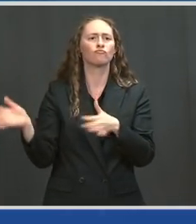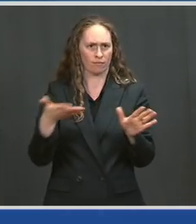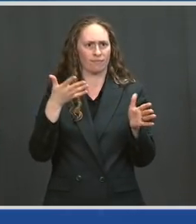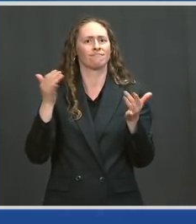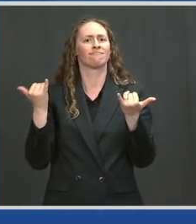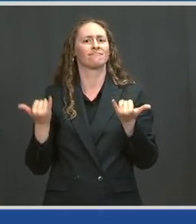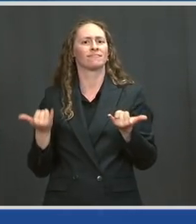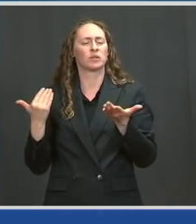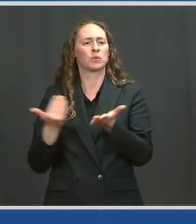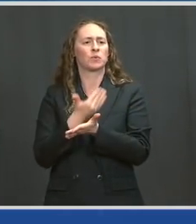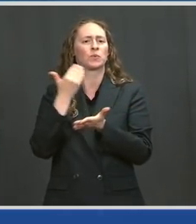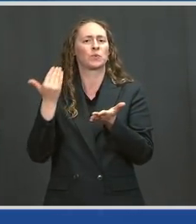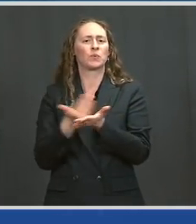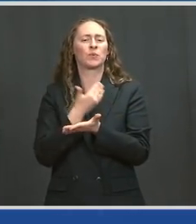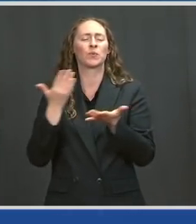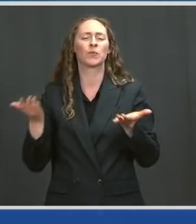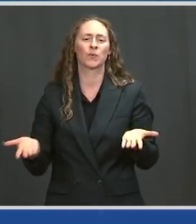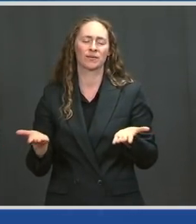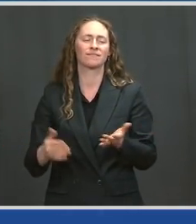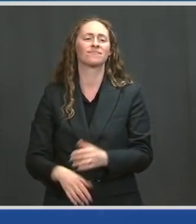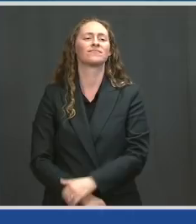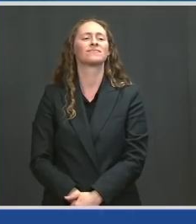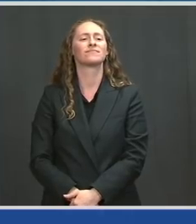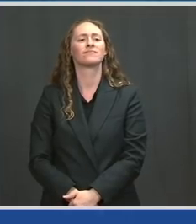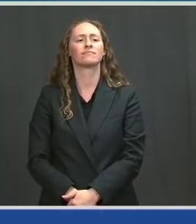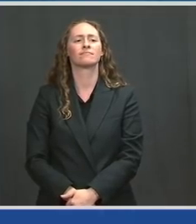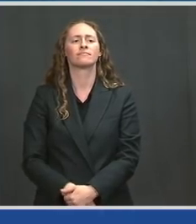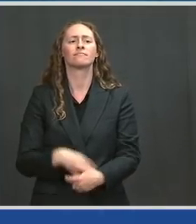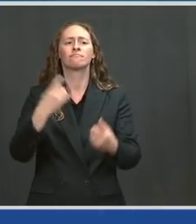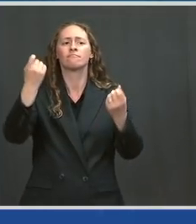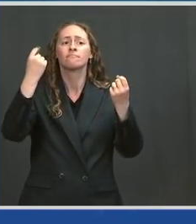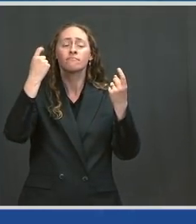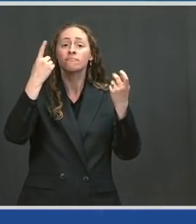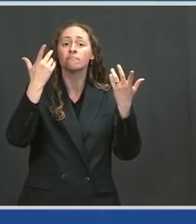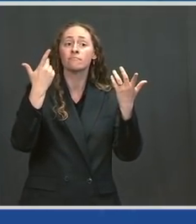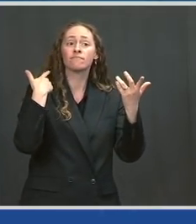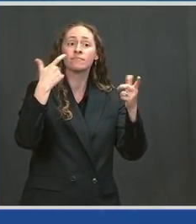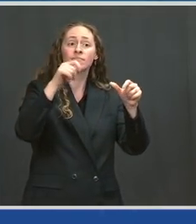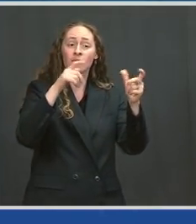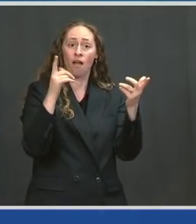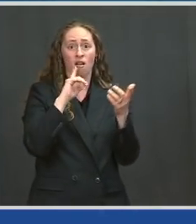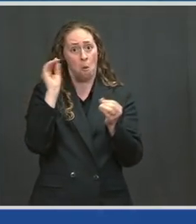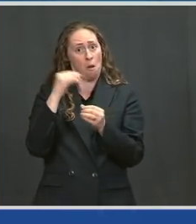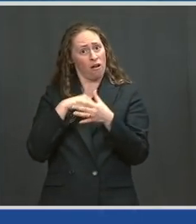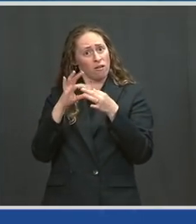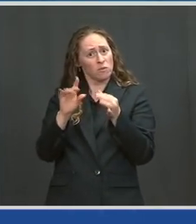And although I have no scientific basis for what I'm about to say, but those of you who are over 50,